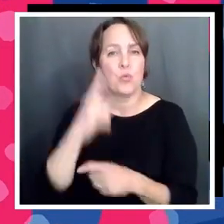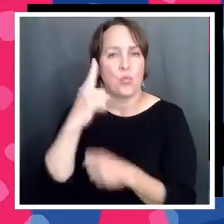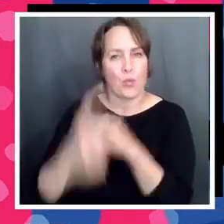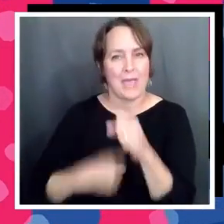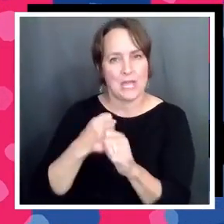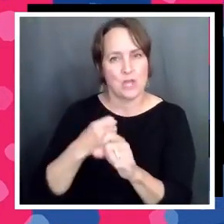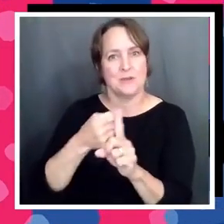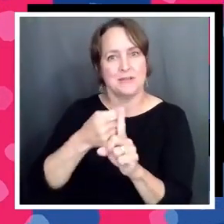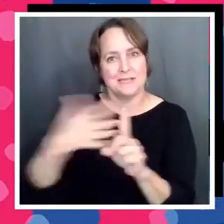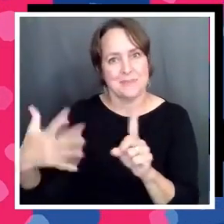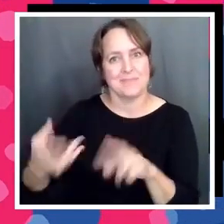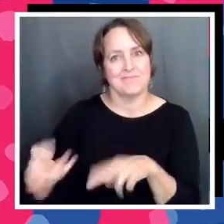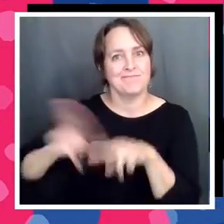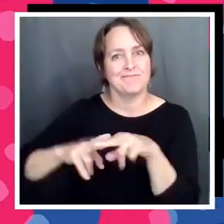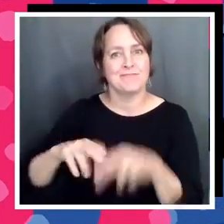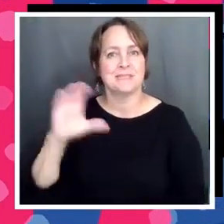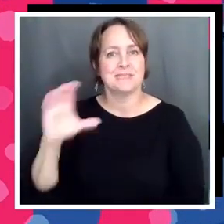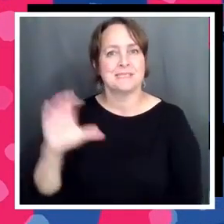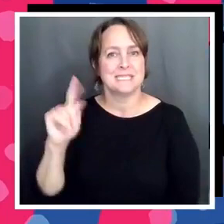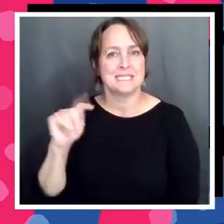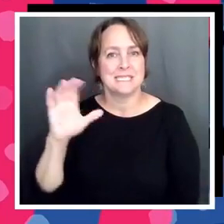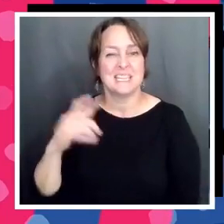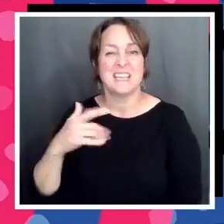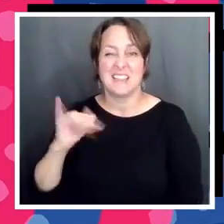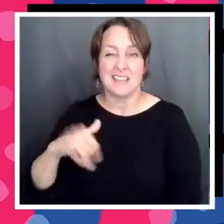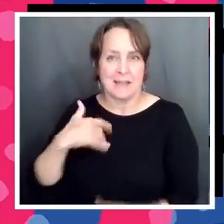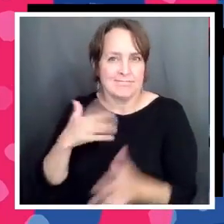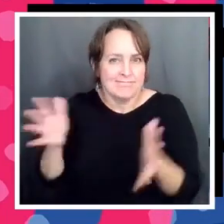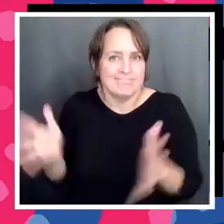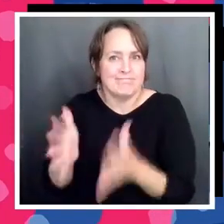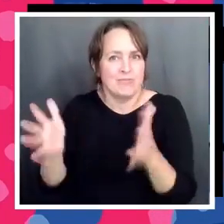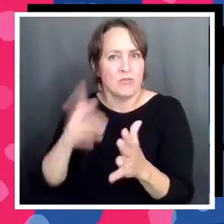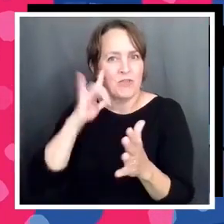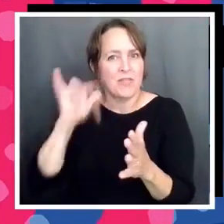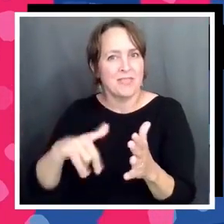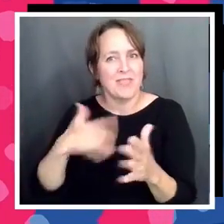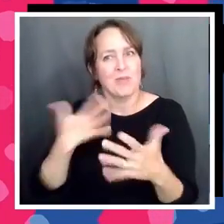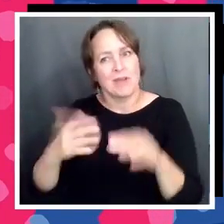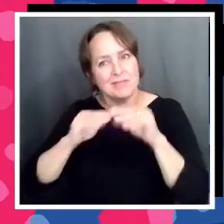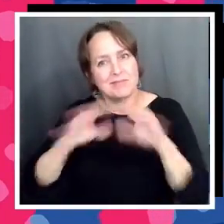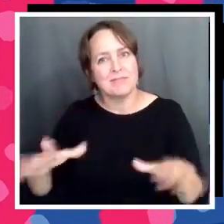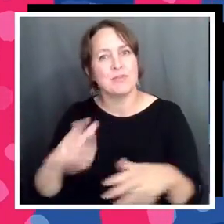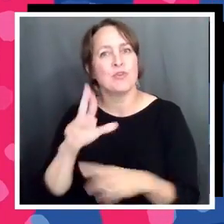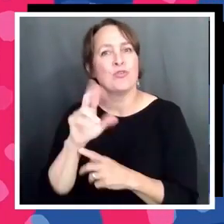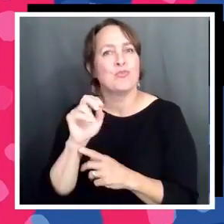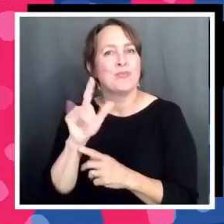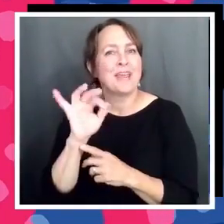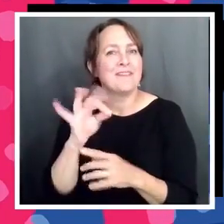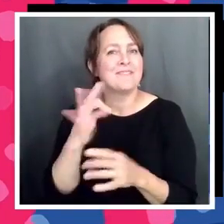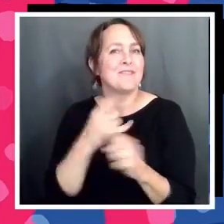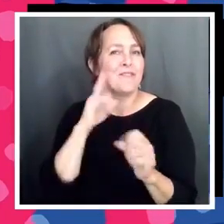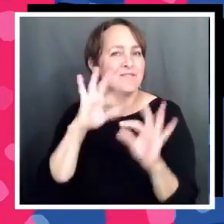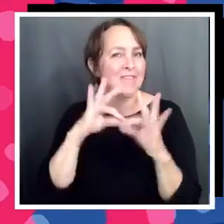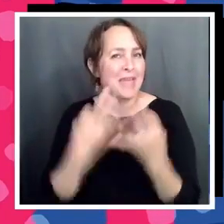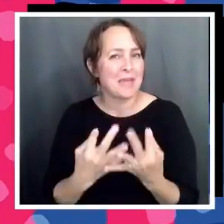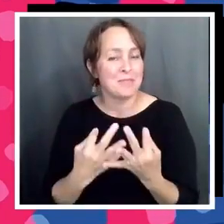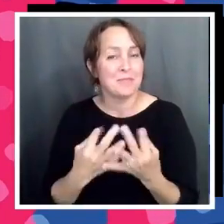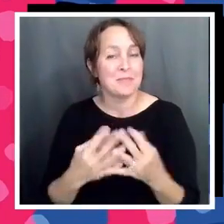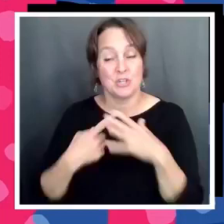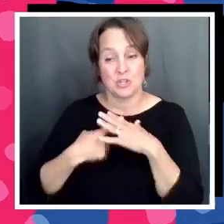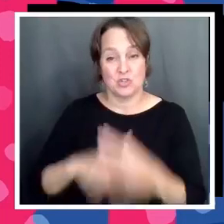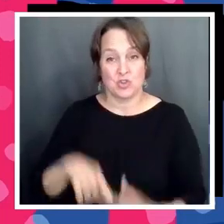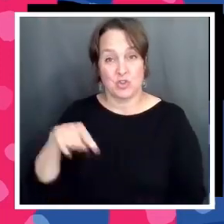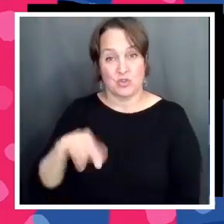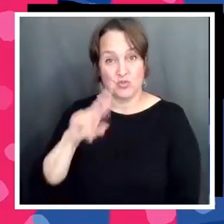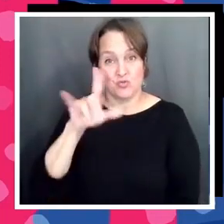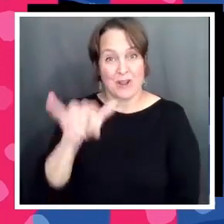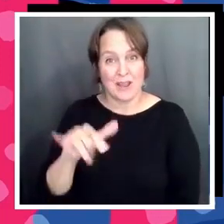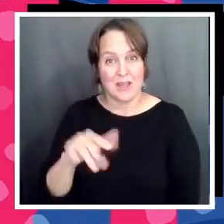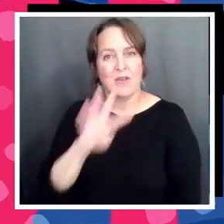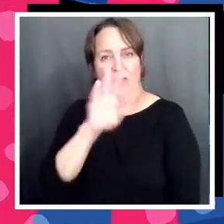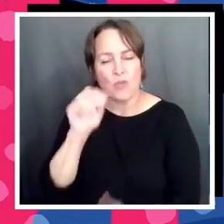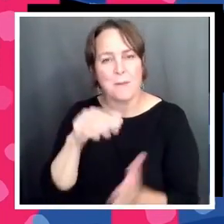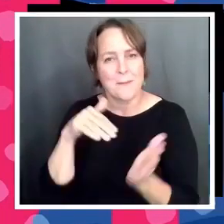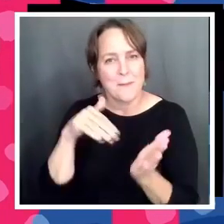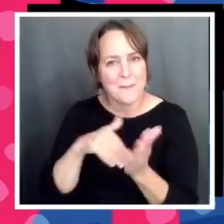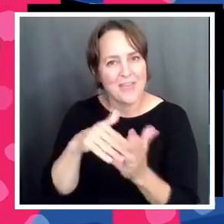CONGRESSWOMAN.